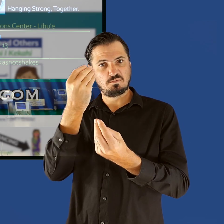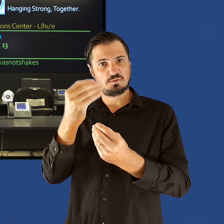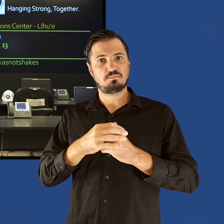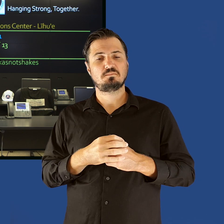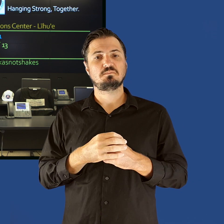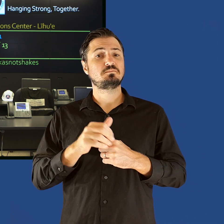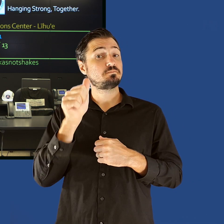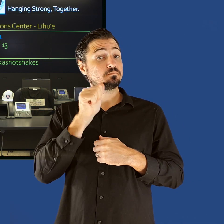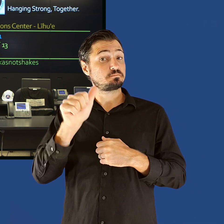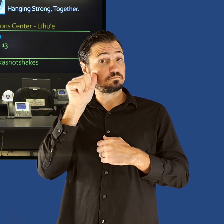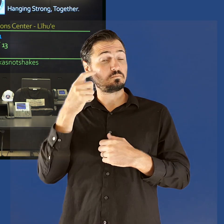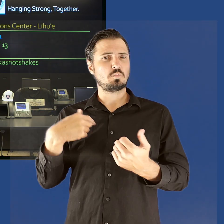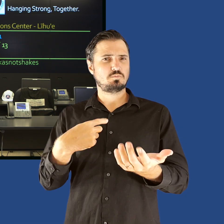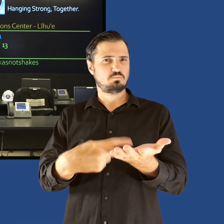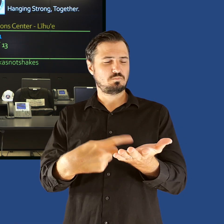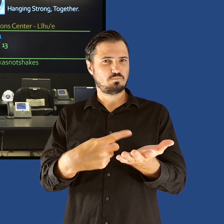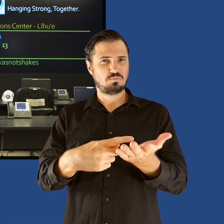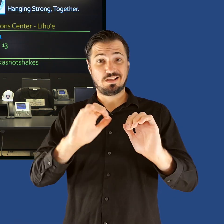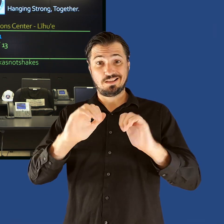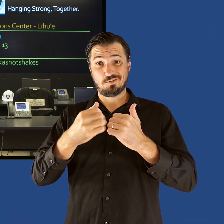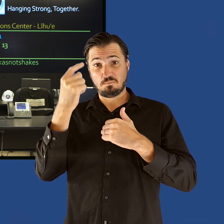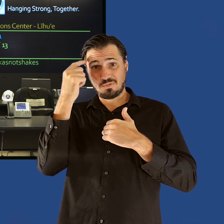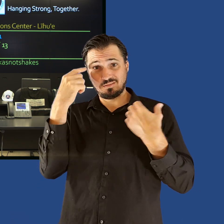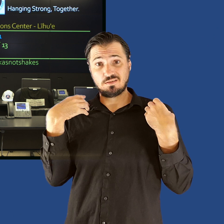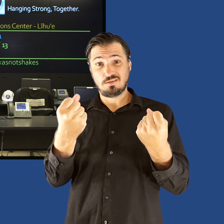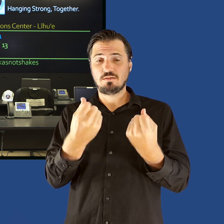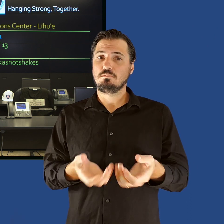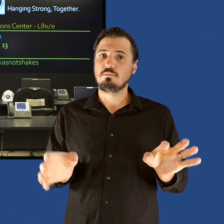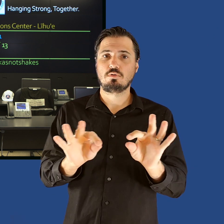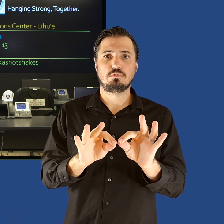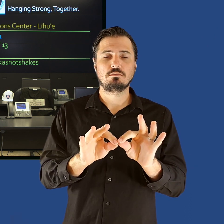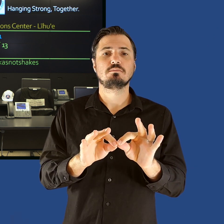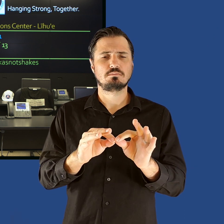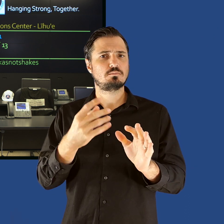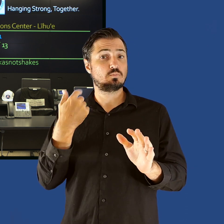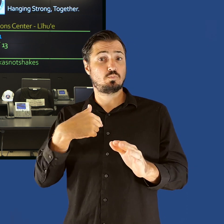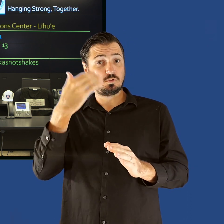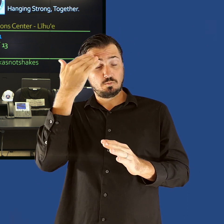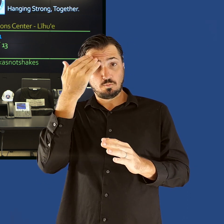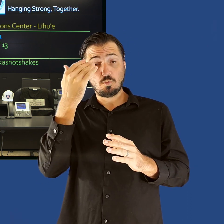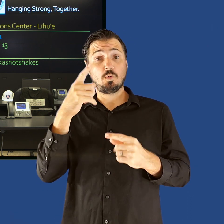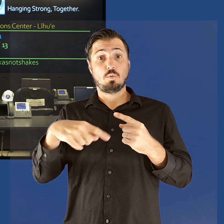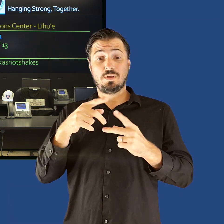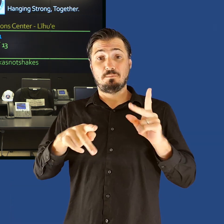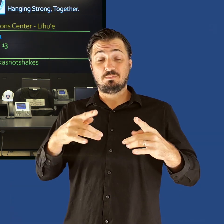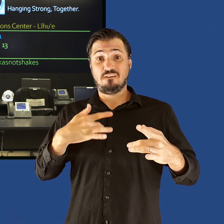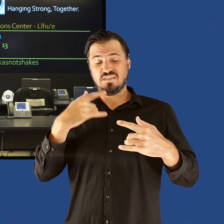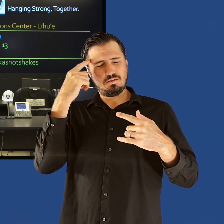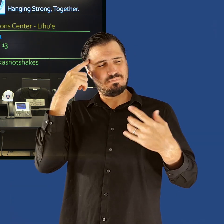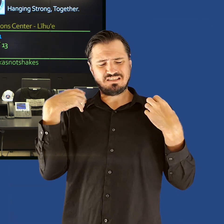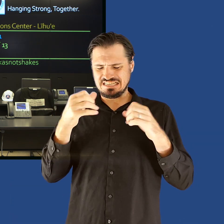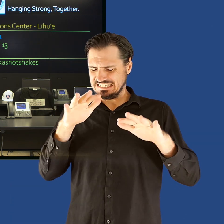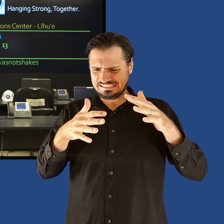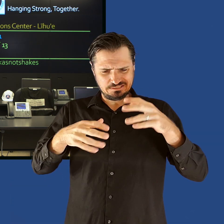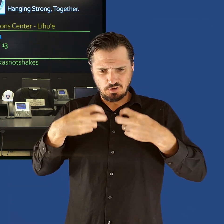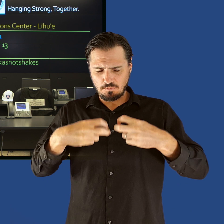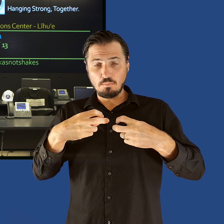Yesterday we discussed the importance of mental health, and one of the spaces so important to our mental health here in Hawai‘i is the ocean and our beaches.